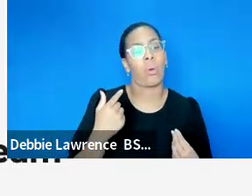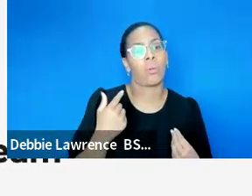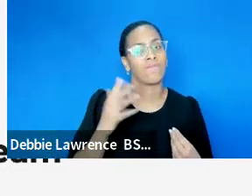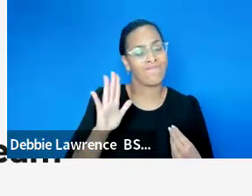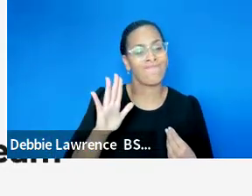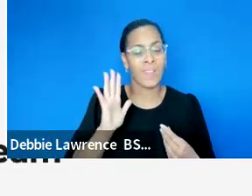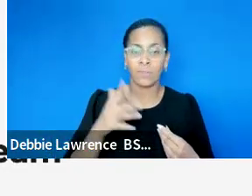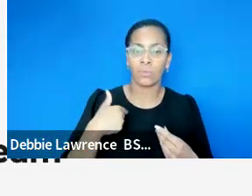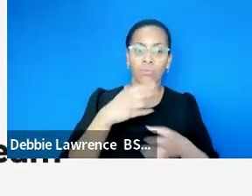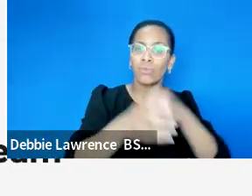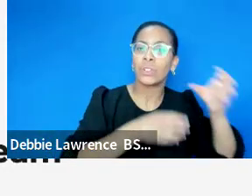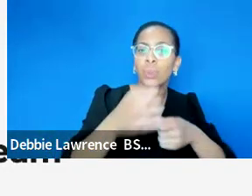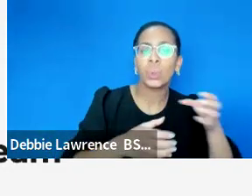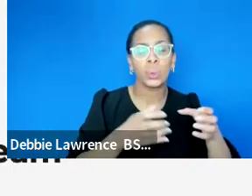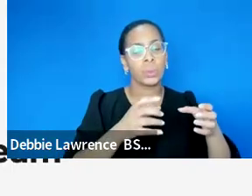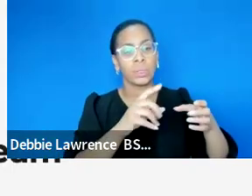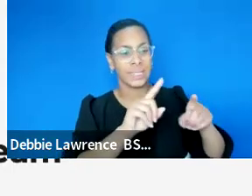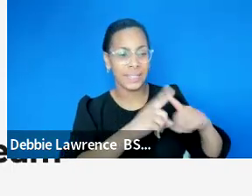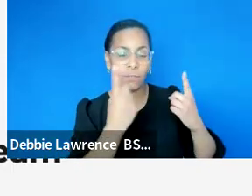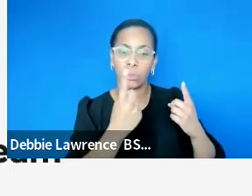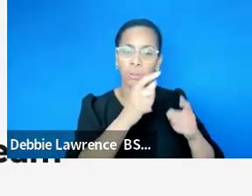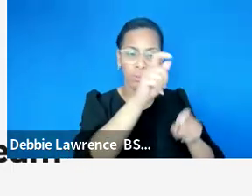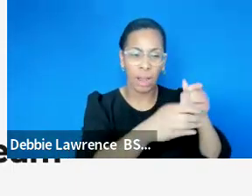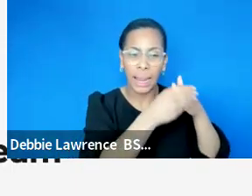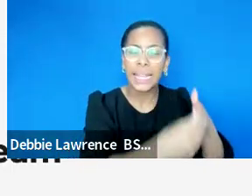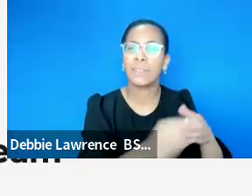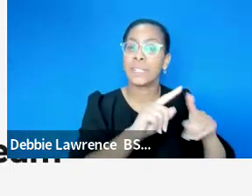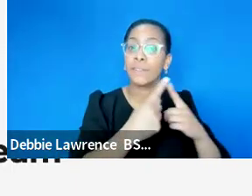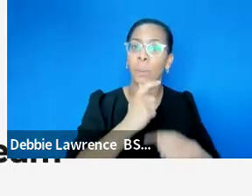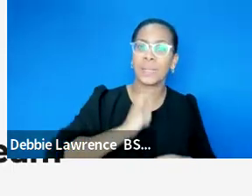positions and different disability subgroups